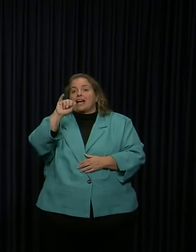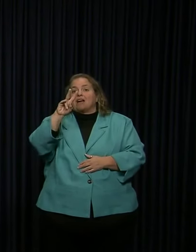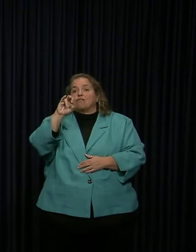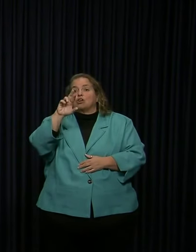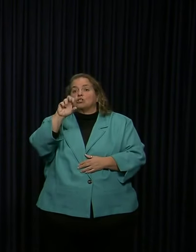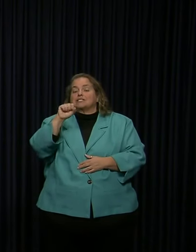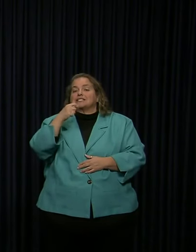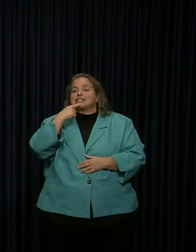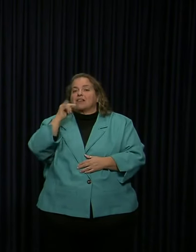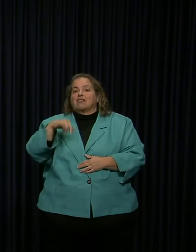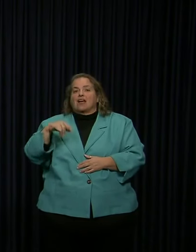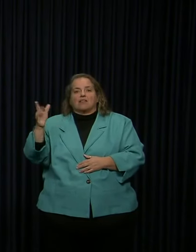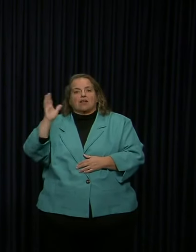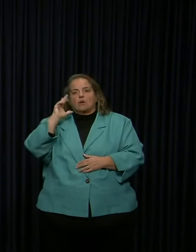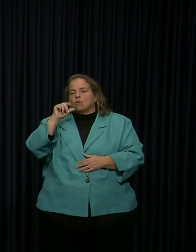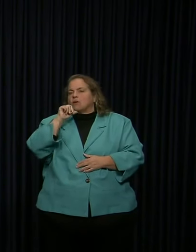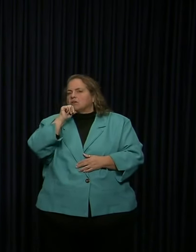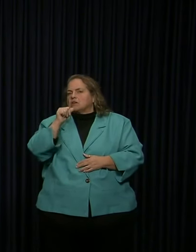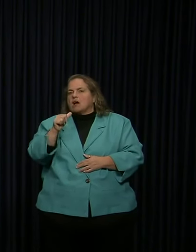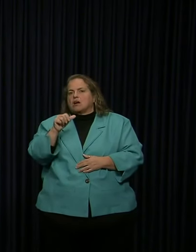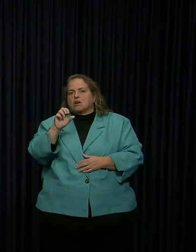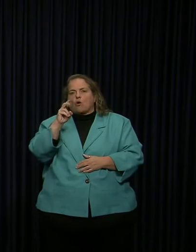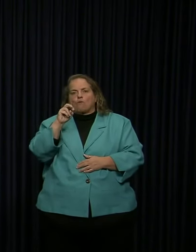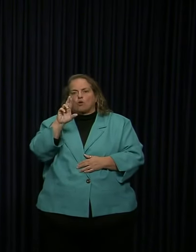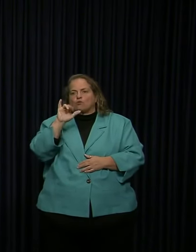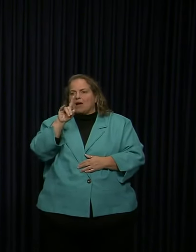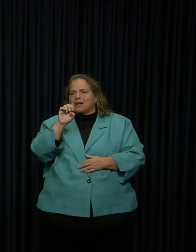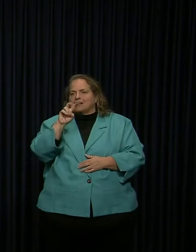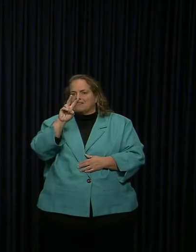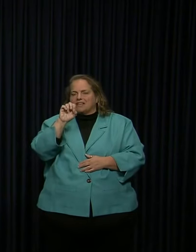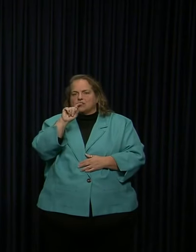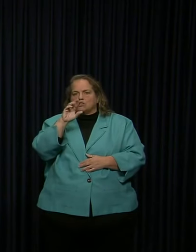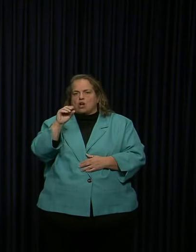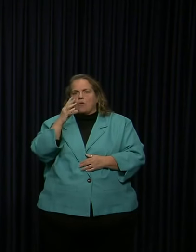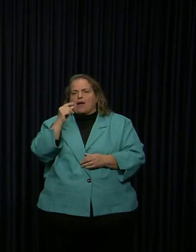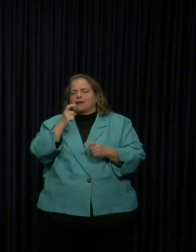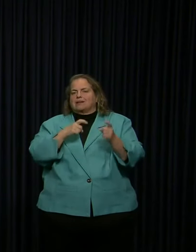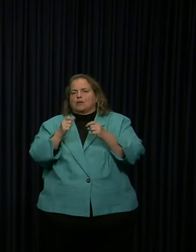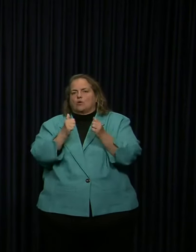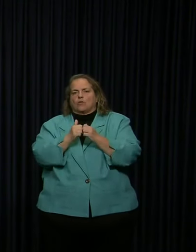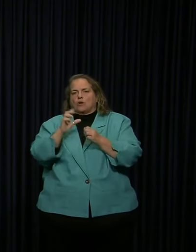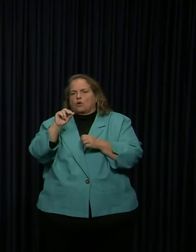AND WHAT WE'VE GOT IS A GROUP OF PEOPLE COMING FROM ALL OVER THE